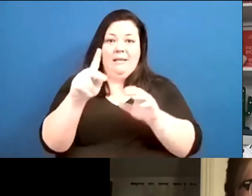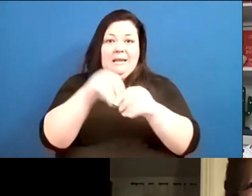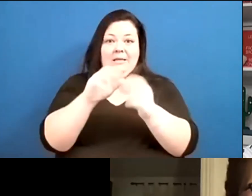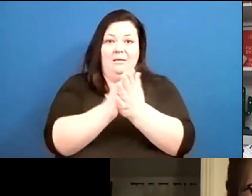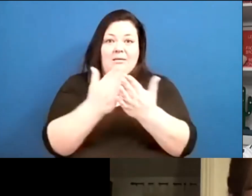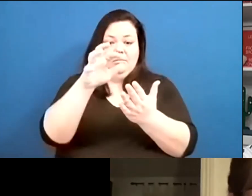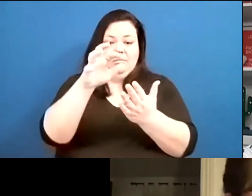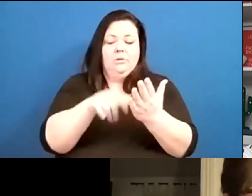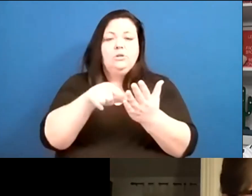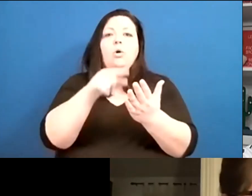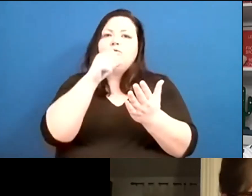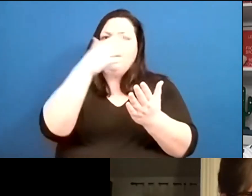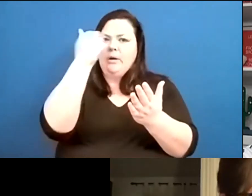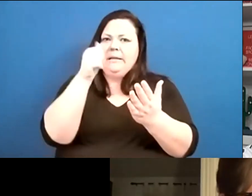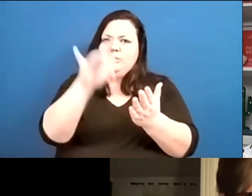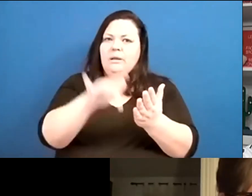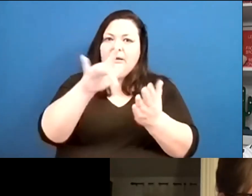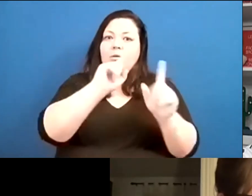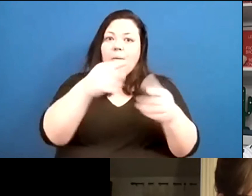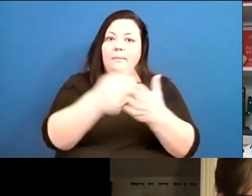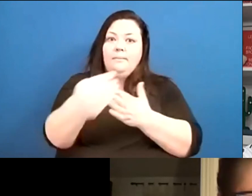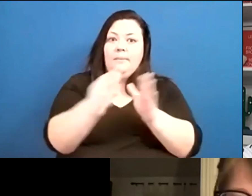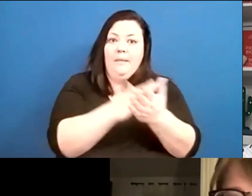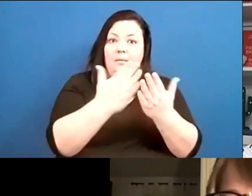that and go buy Suzi's book before you leave, um,